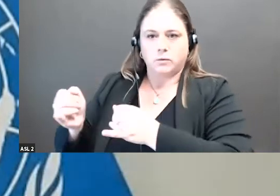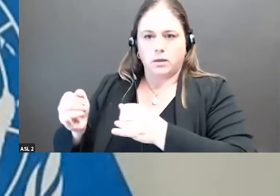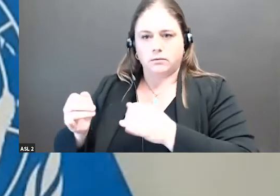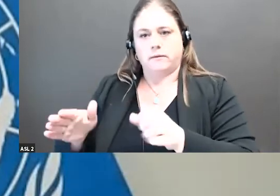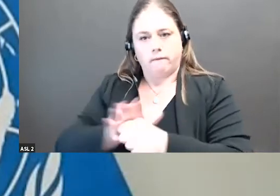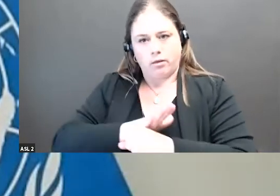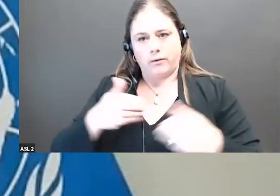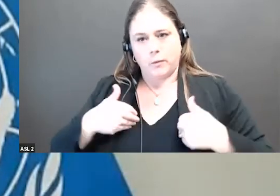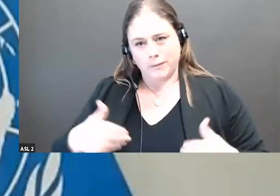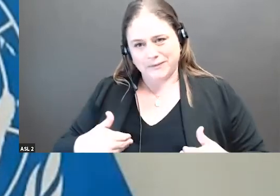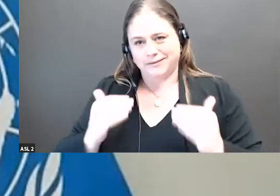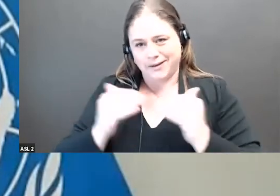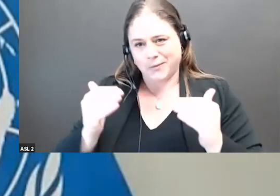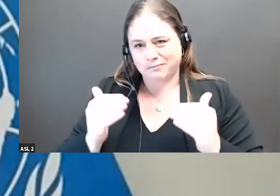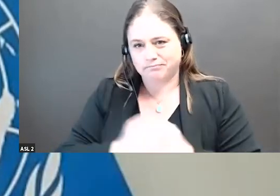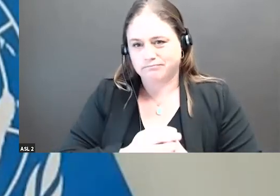Thank you very much for this chance to be with you. I really appreciate it.